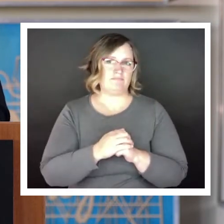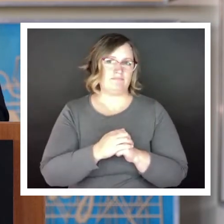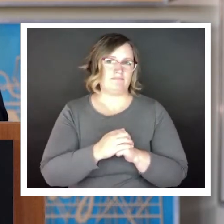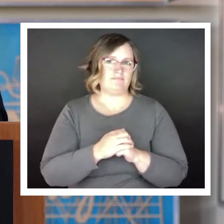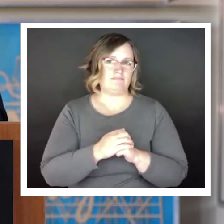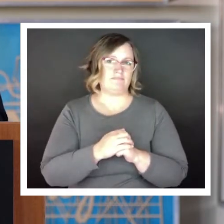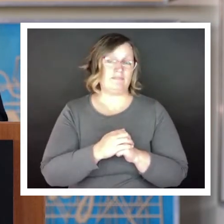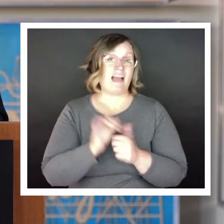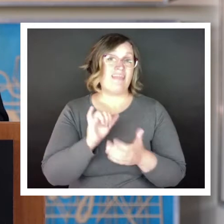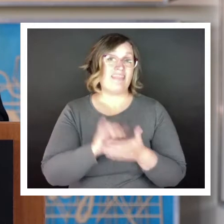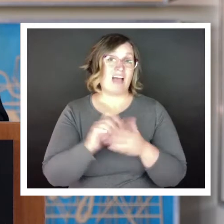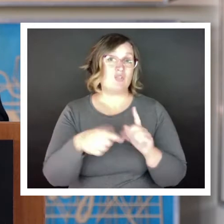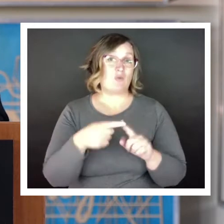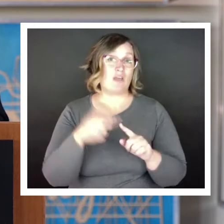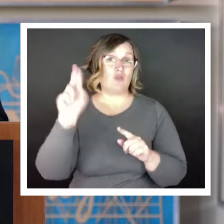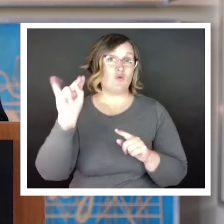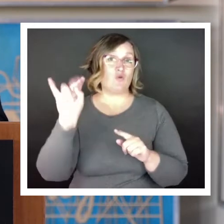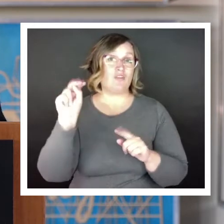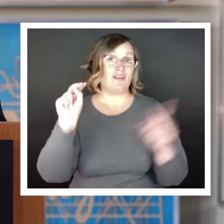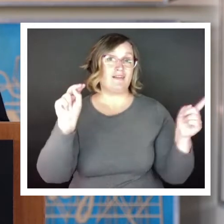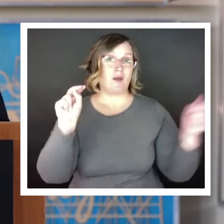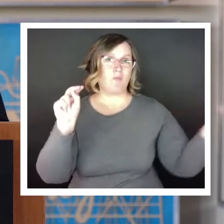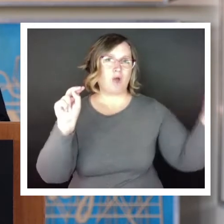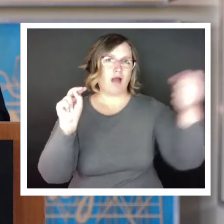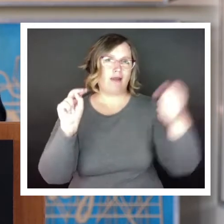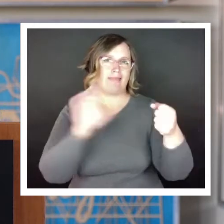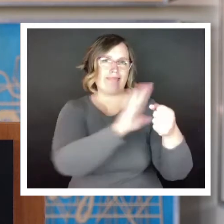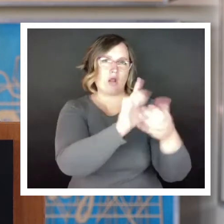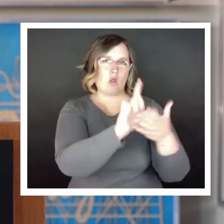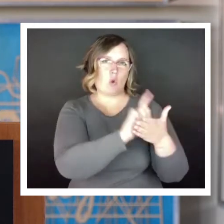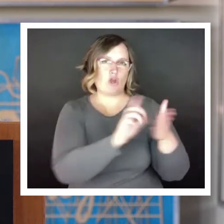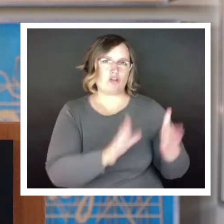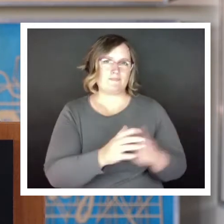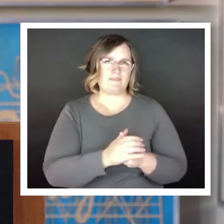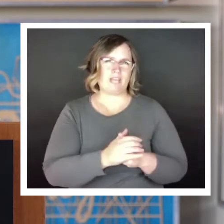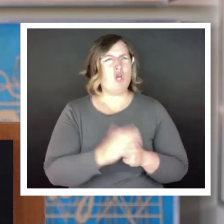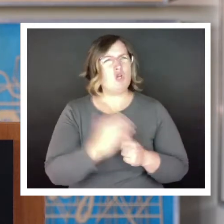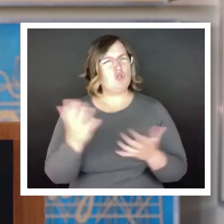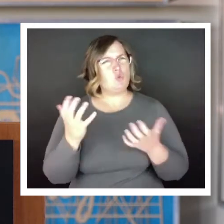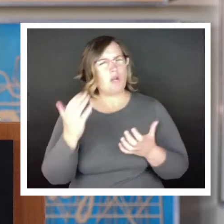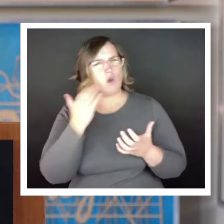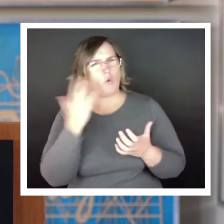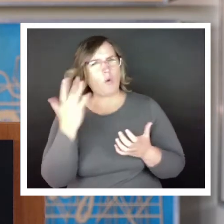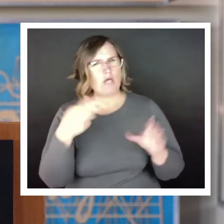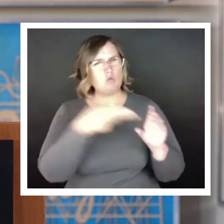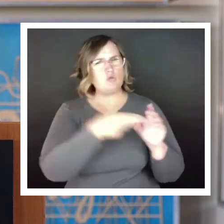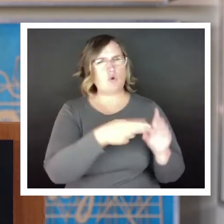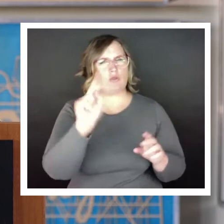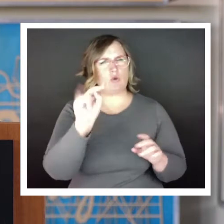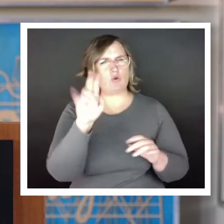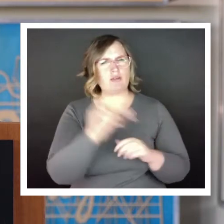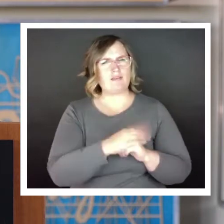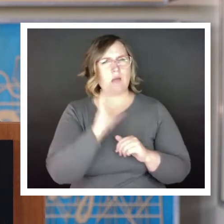And that's when the union brought in their lawyer. Now, do you wanna know why you join the union? I'll tell you why.